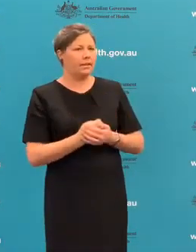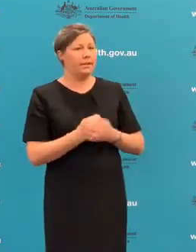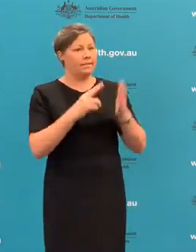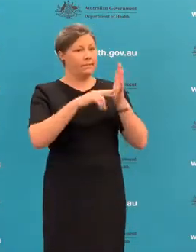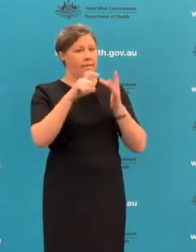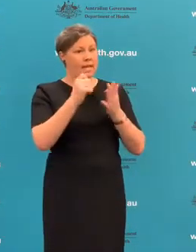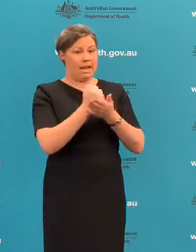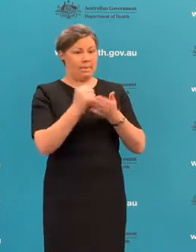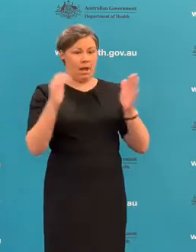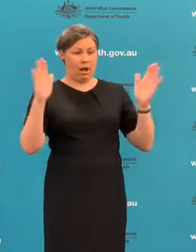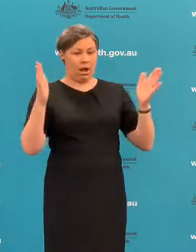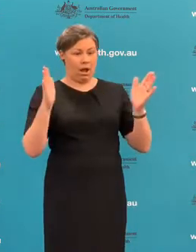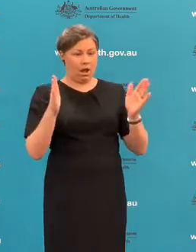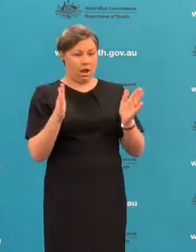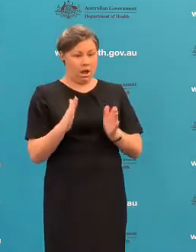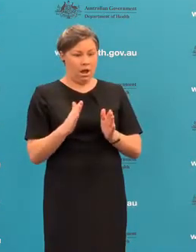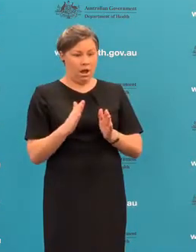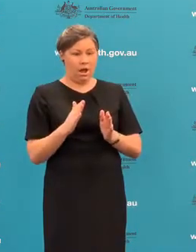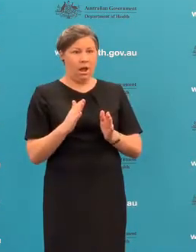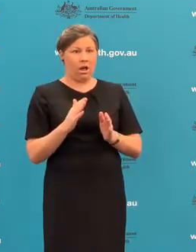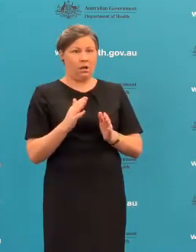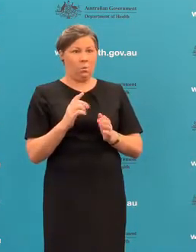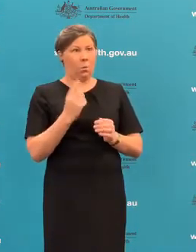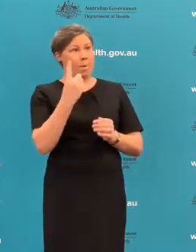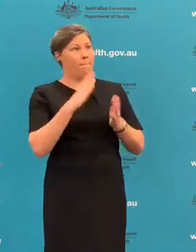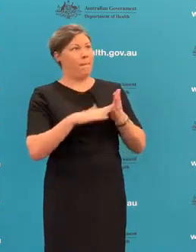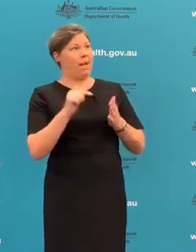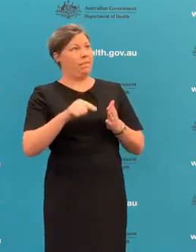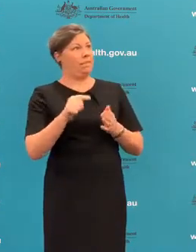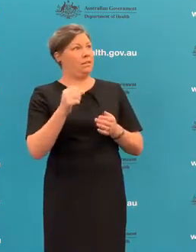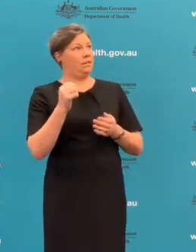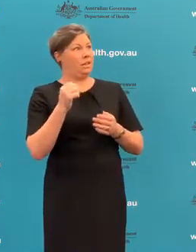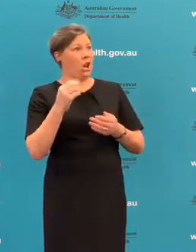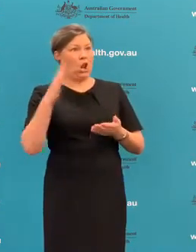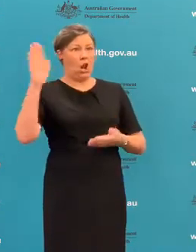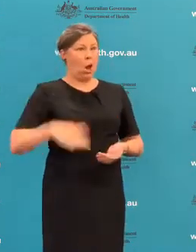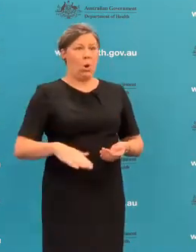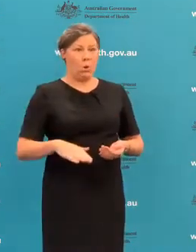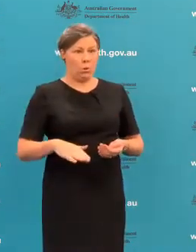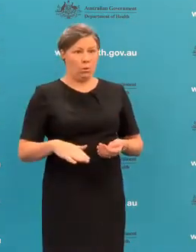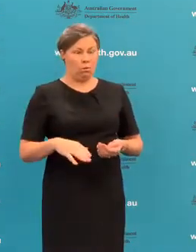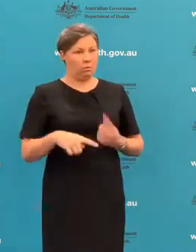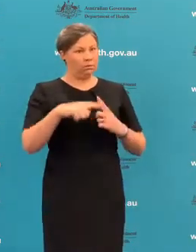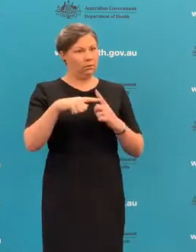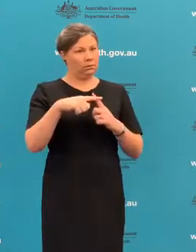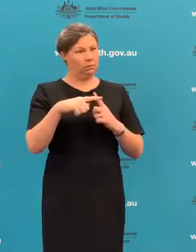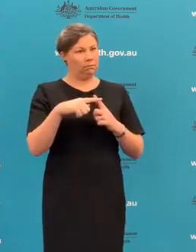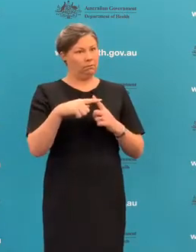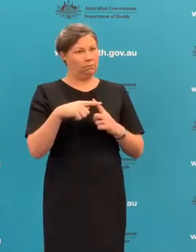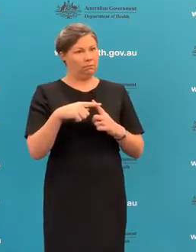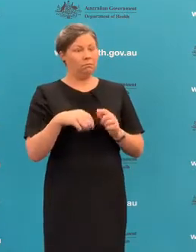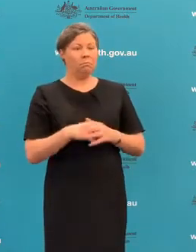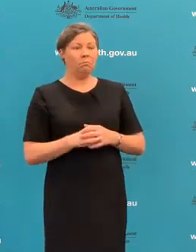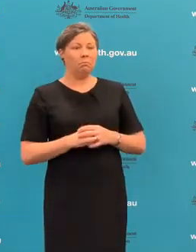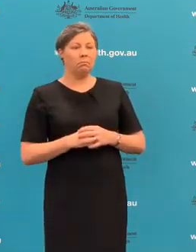the lowest in a month, so there's a bit of a degree of optimism there today. Do you think that's justified? Thank you, so the question is